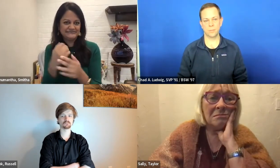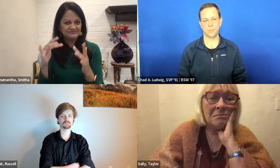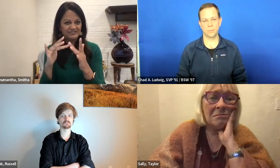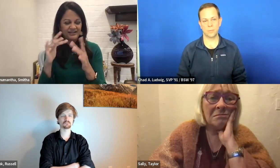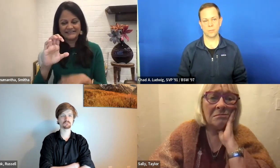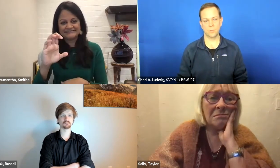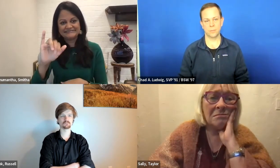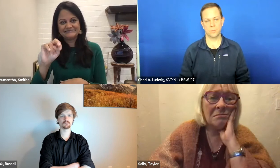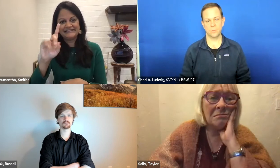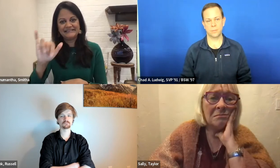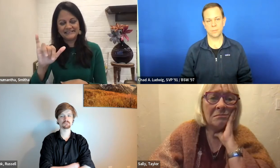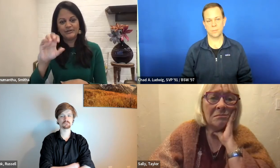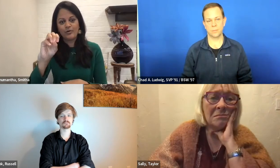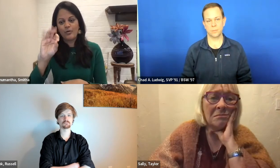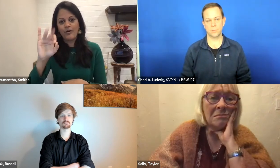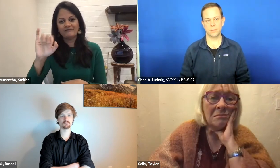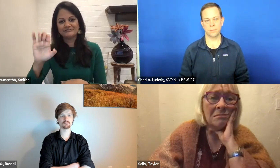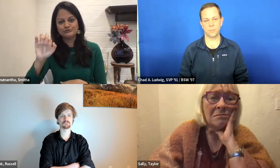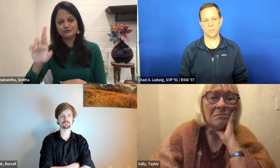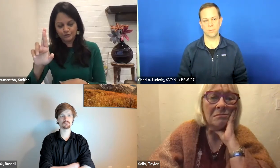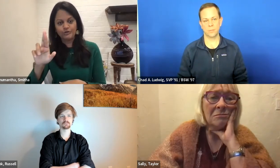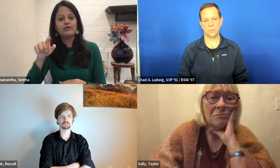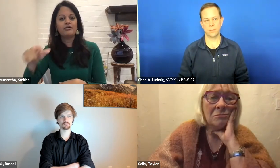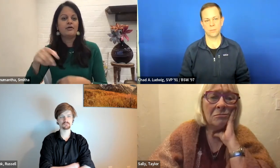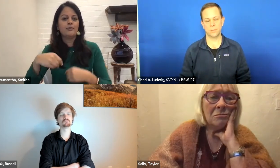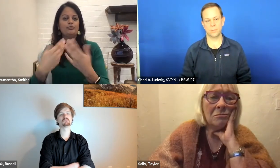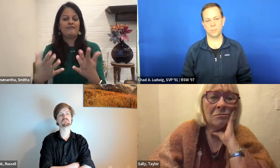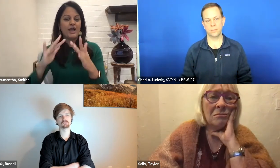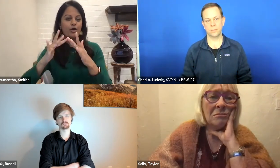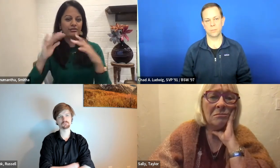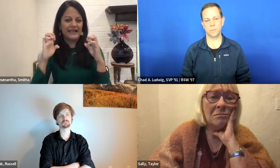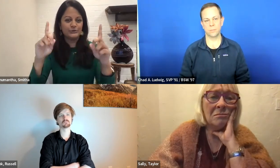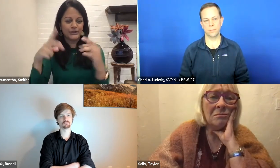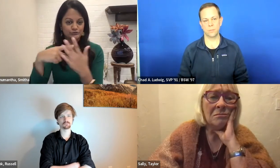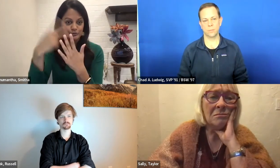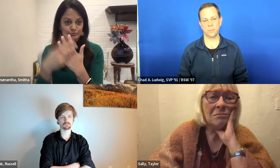so if anybody would like to reach out to them, please do that.